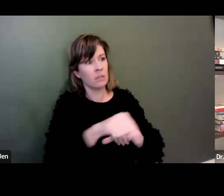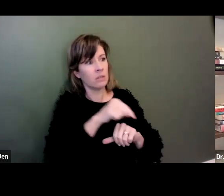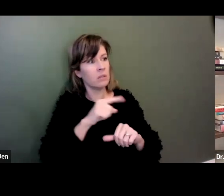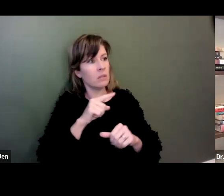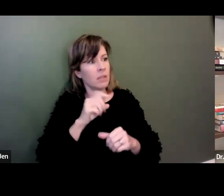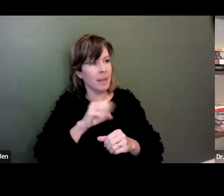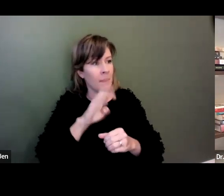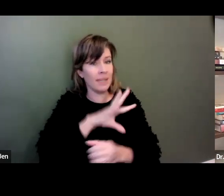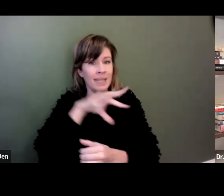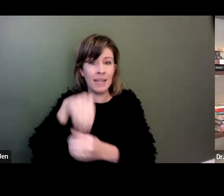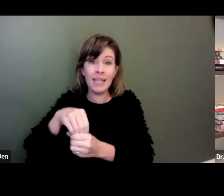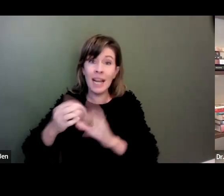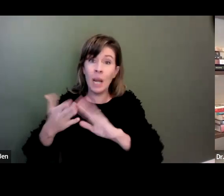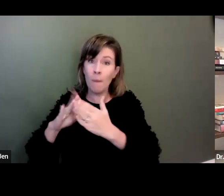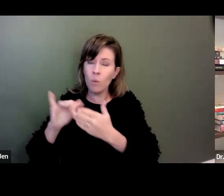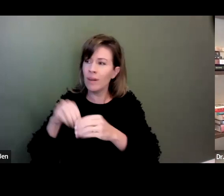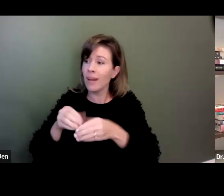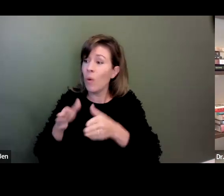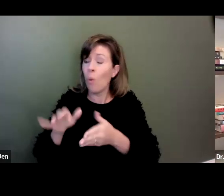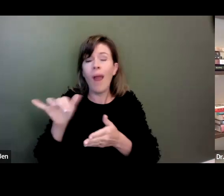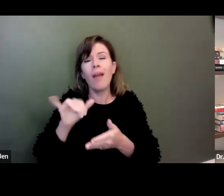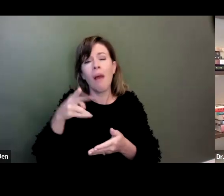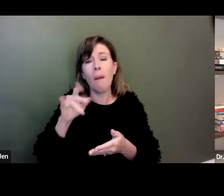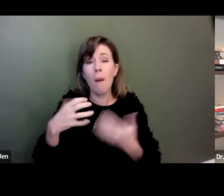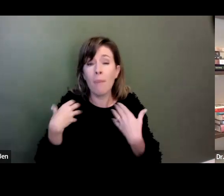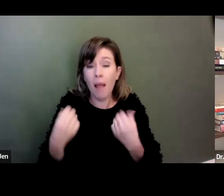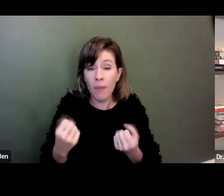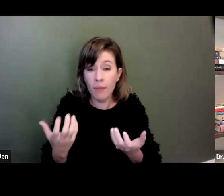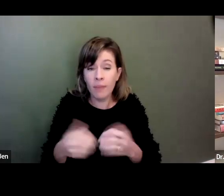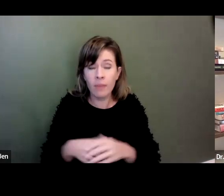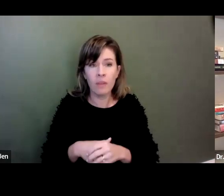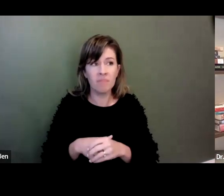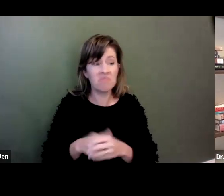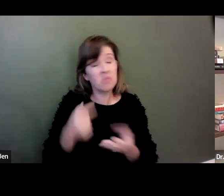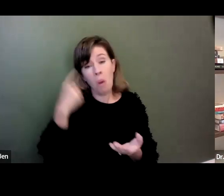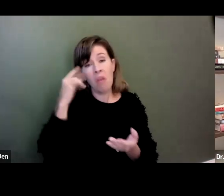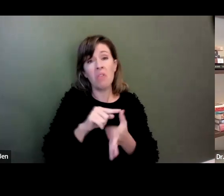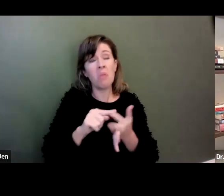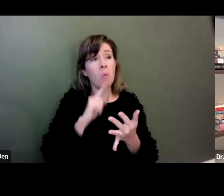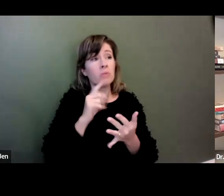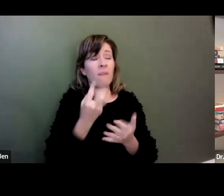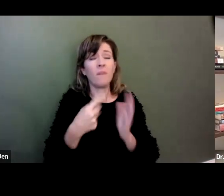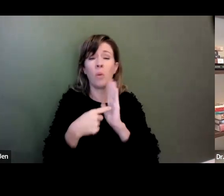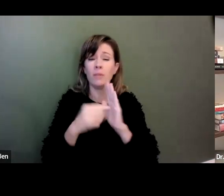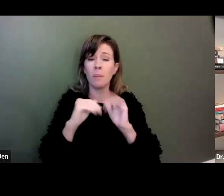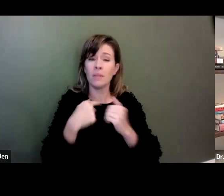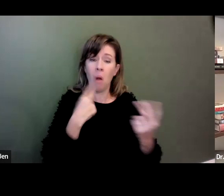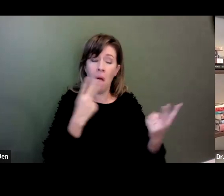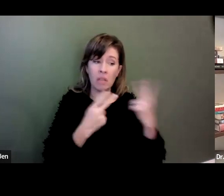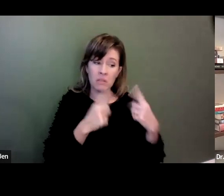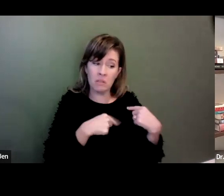health does and others in that way. I think all of those are ways I've been thinking about or been seeing recently